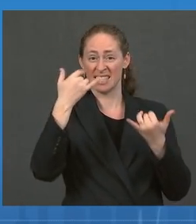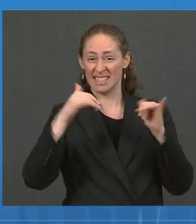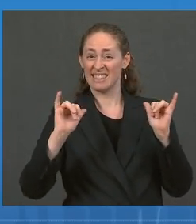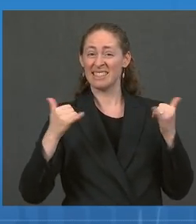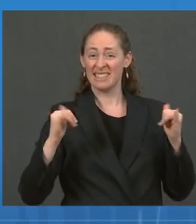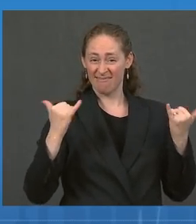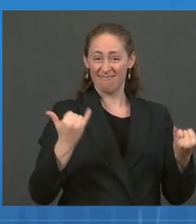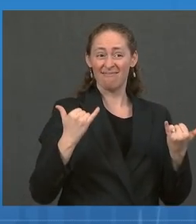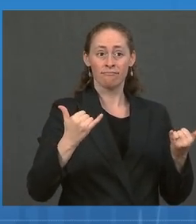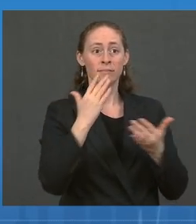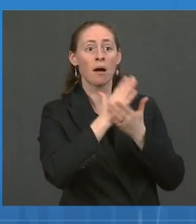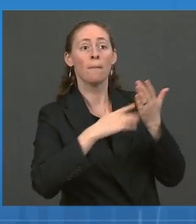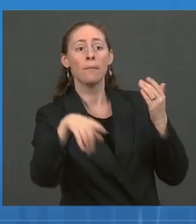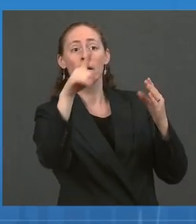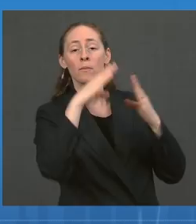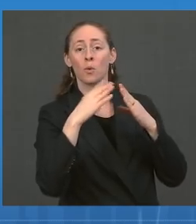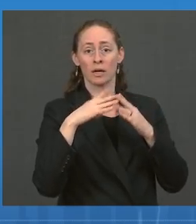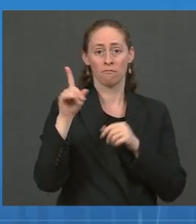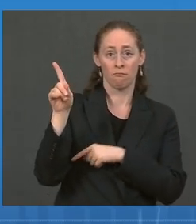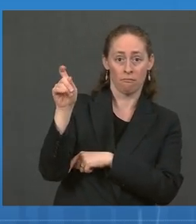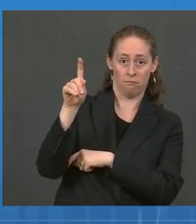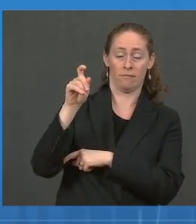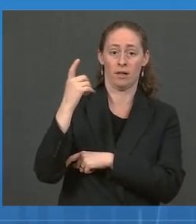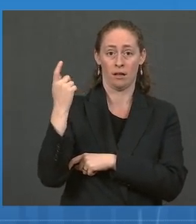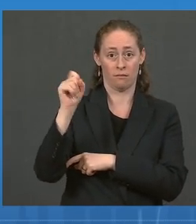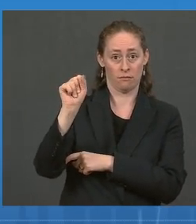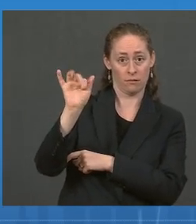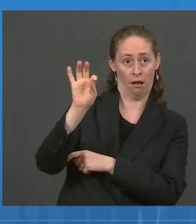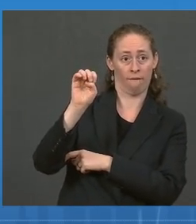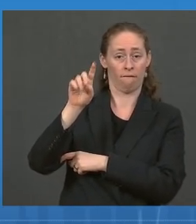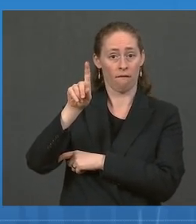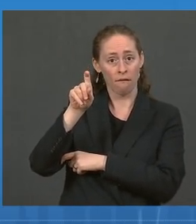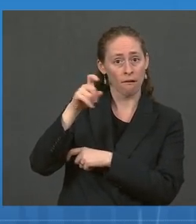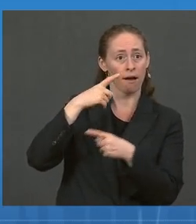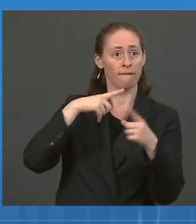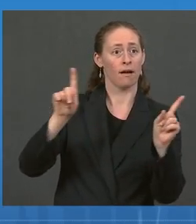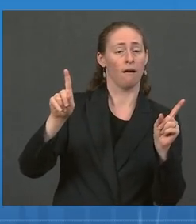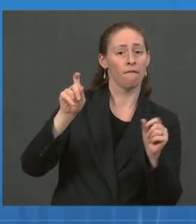the efficacy of the vaccine, and those concerns were often rooted in misinformation.